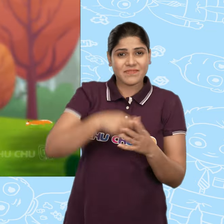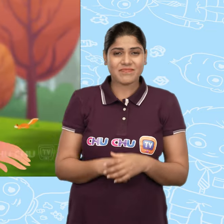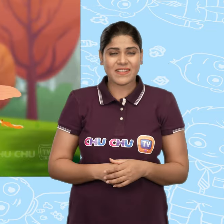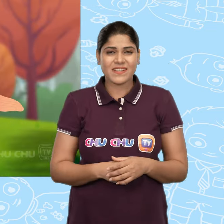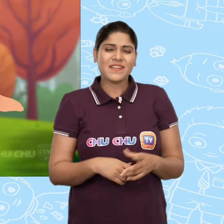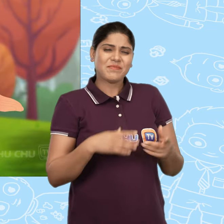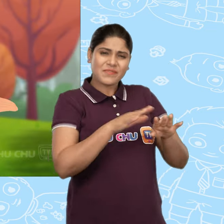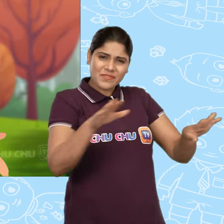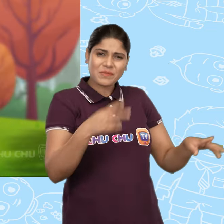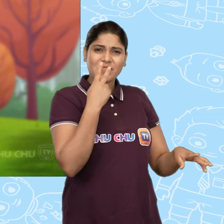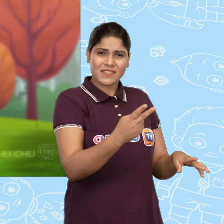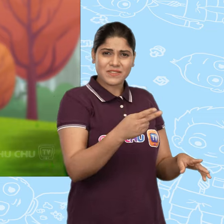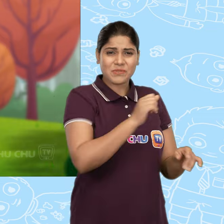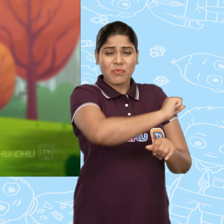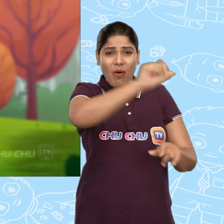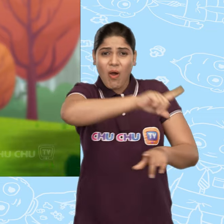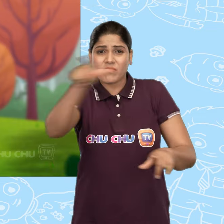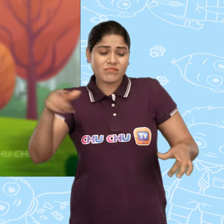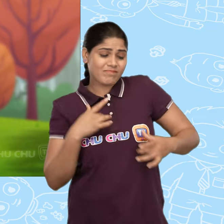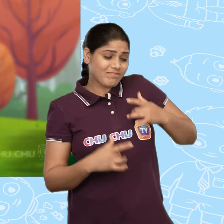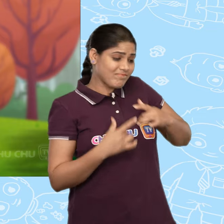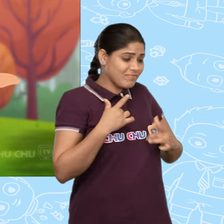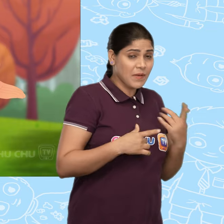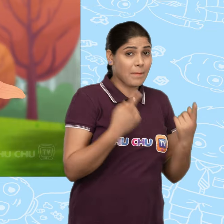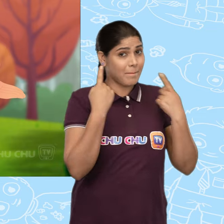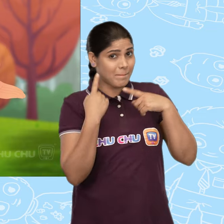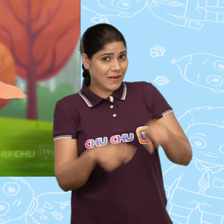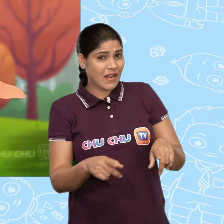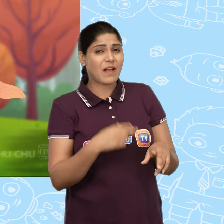Children, I can see you are all very excited.